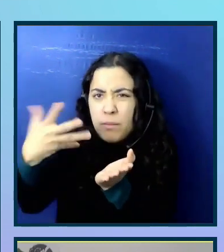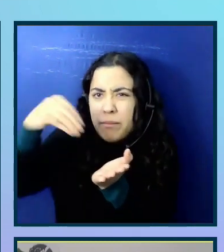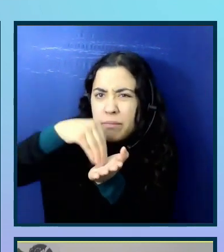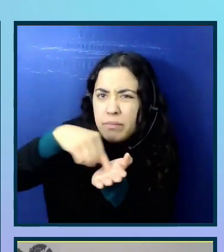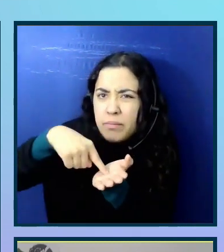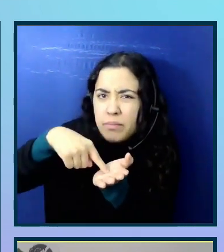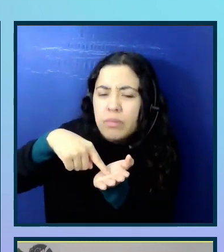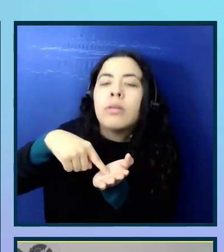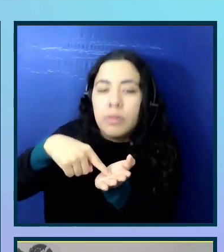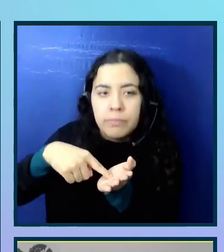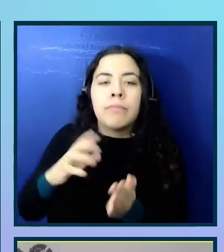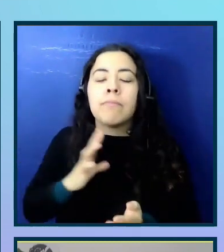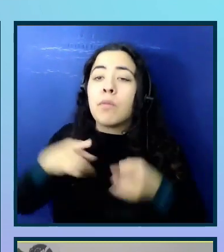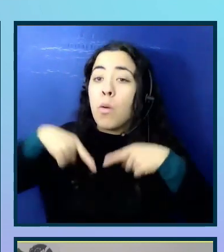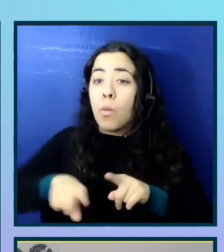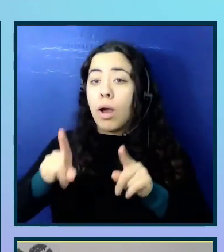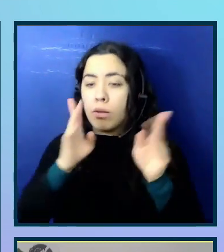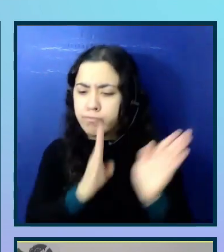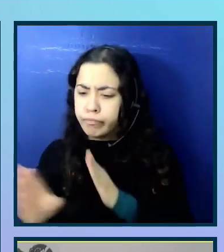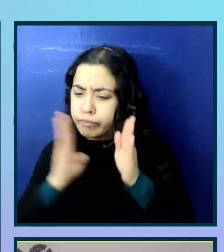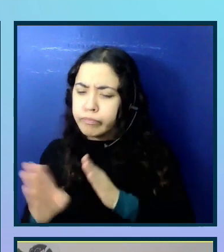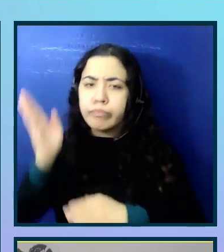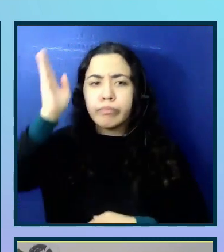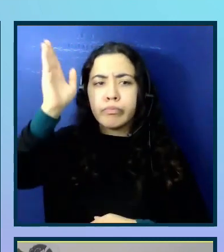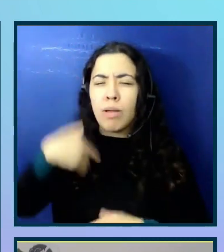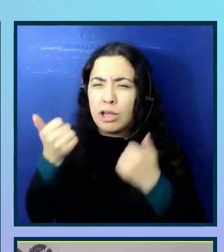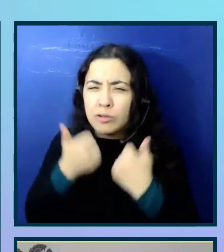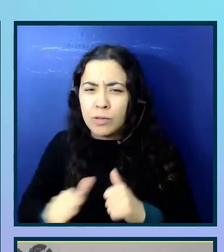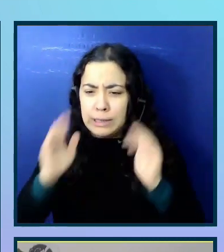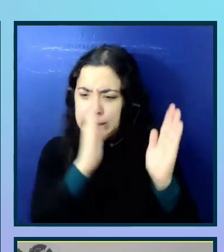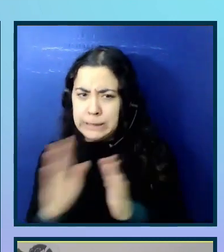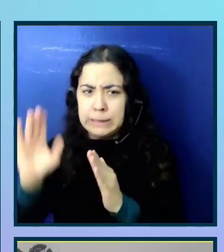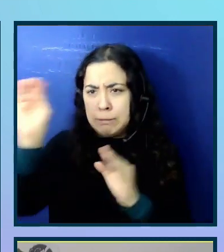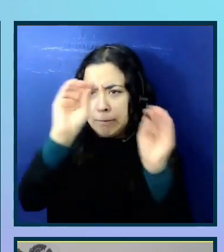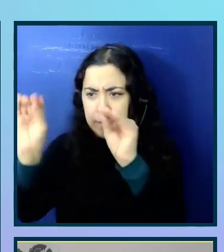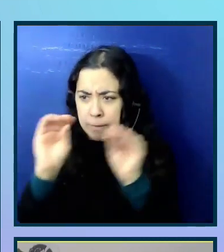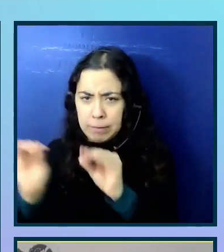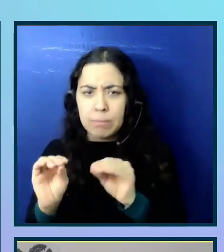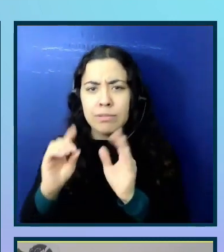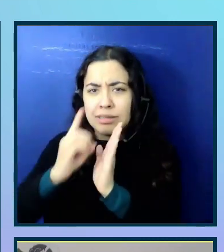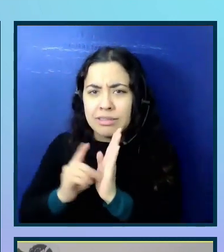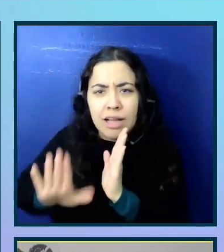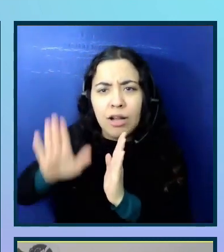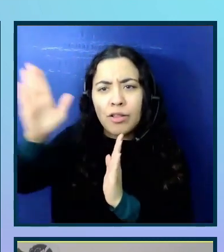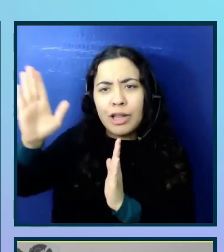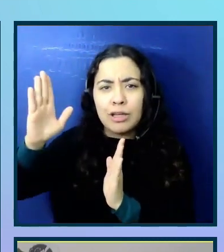While preparing this talk, I tried to organize what designers can document and came up with this graph.